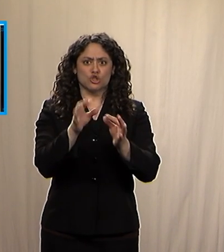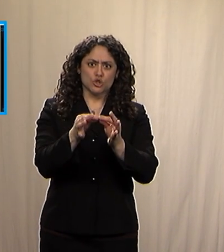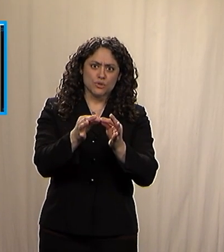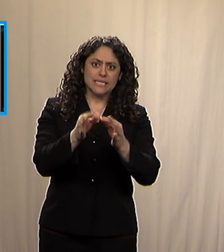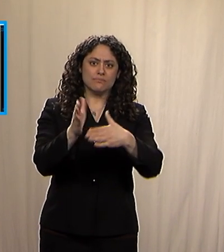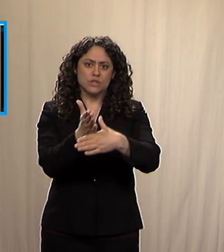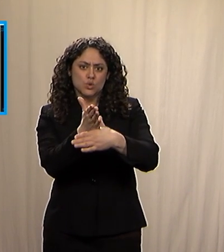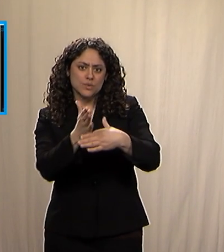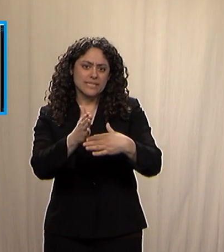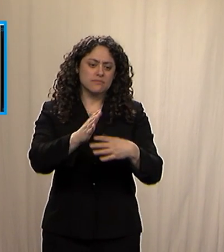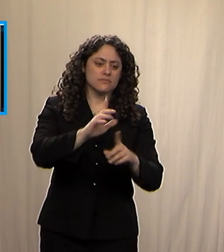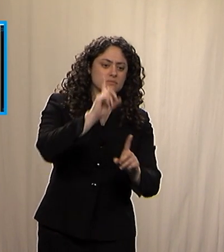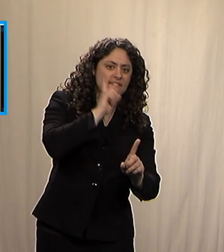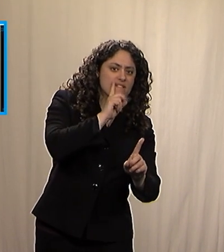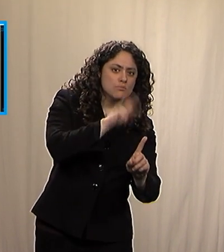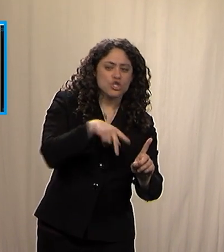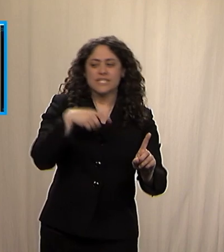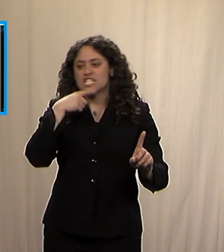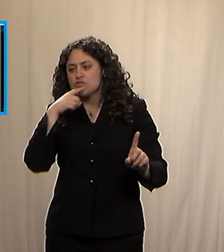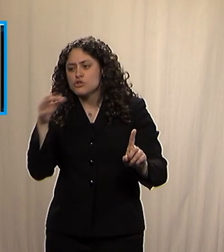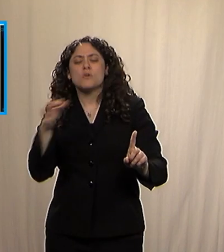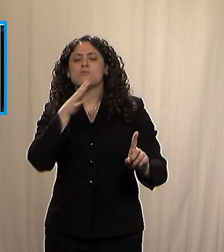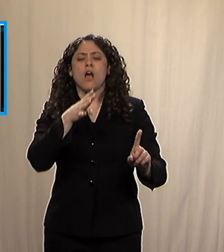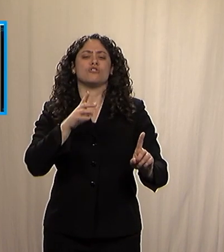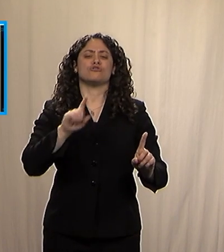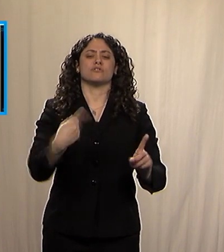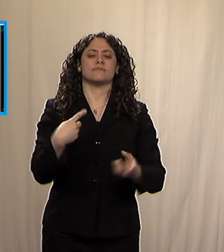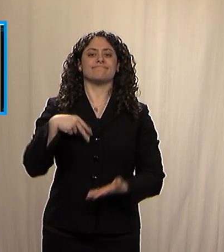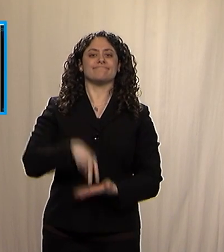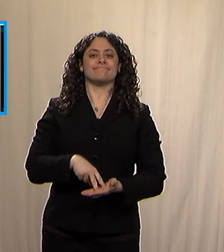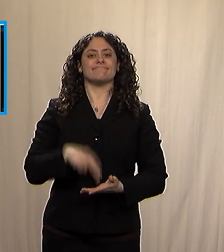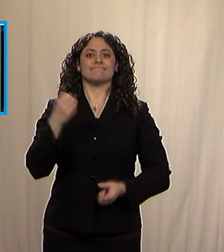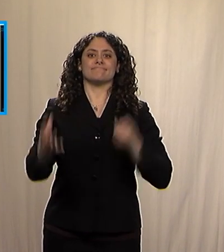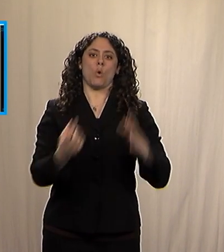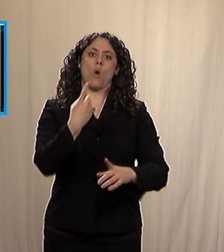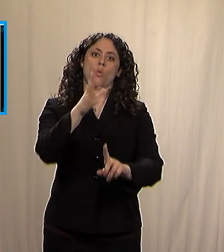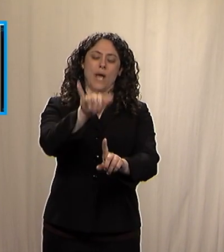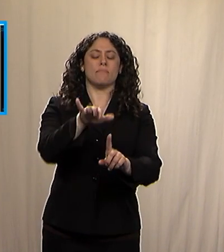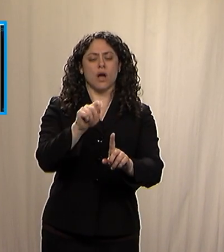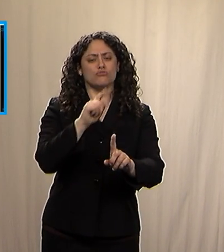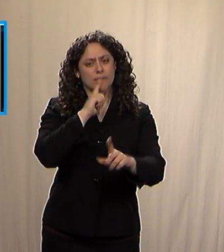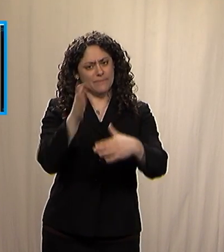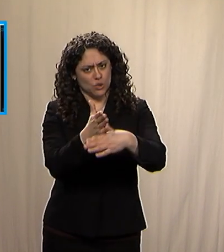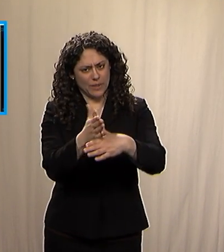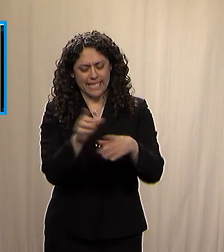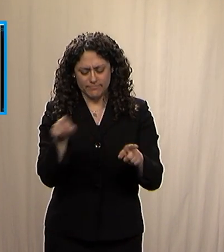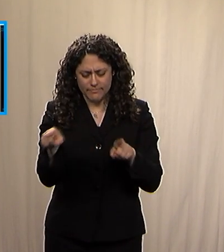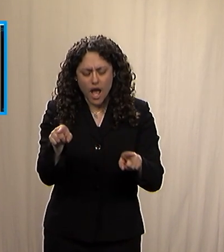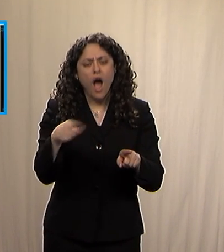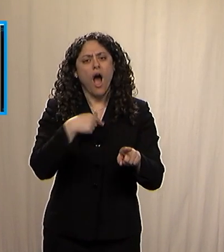A two-way interpreting, not just one way, I look at what are the strategies they're doing